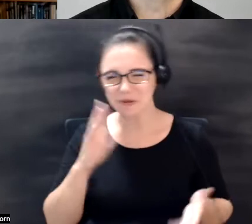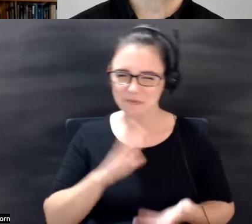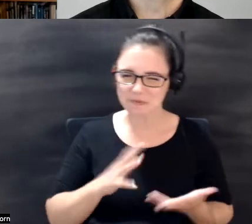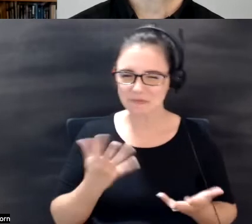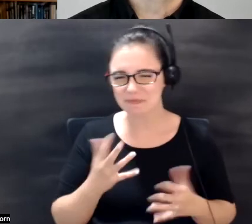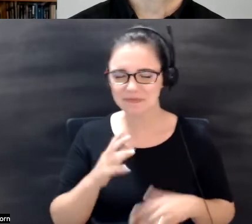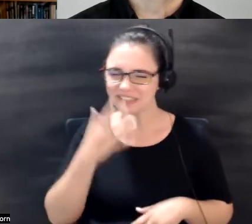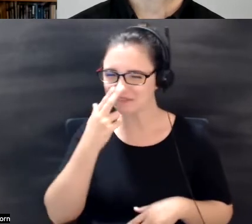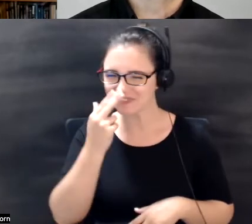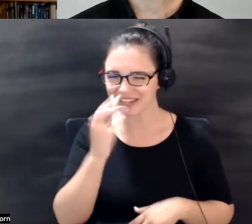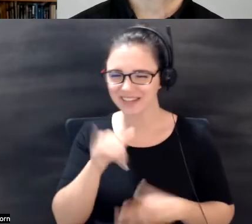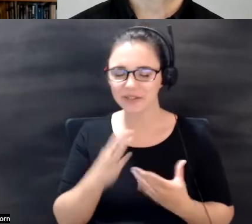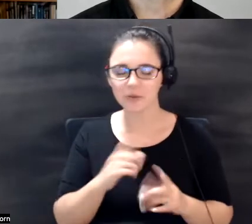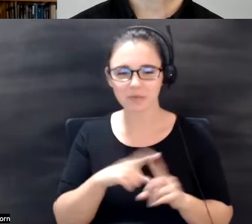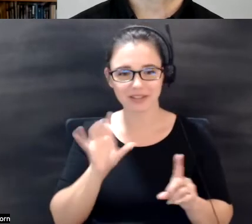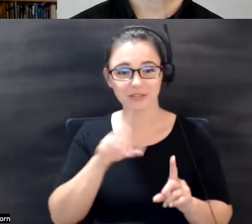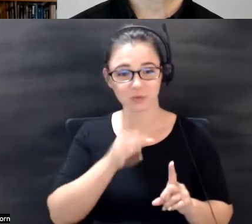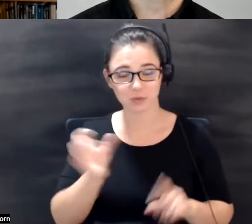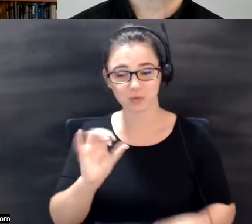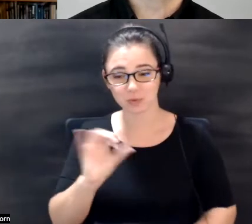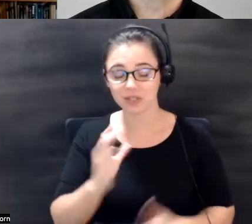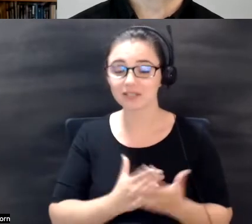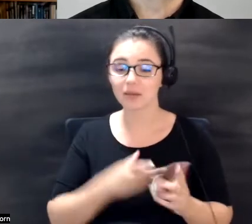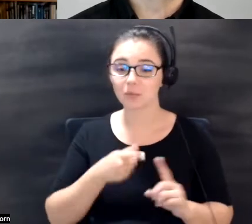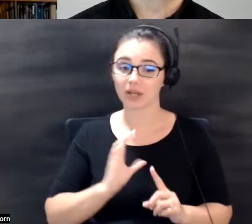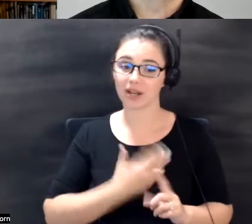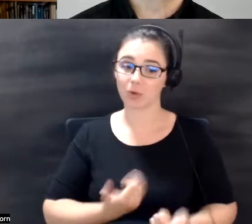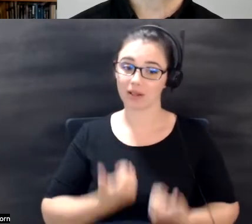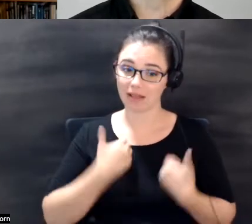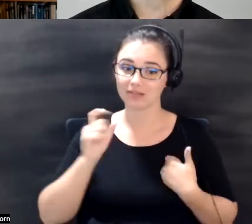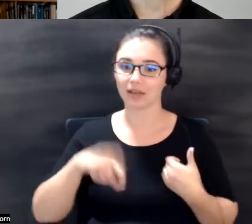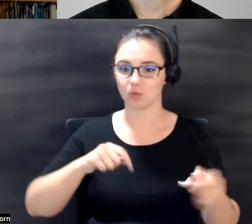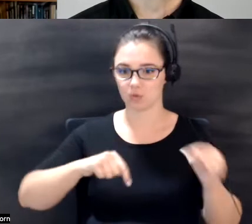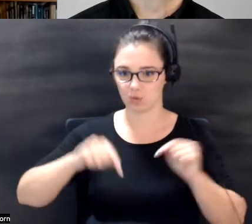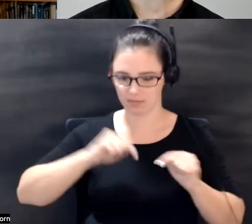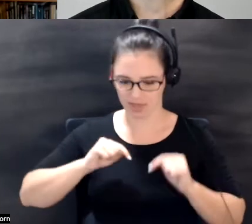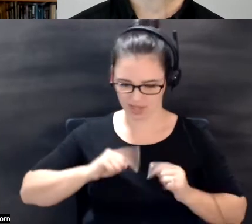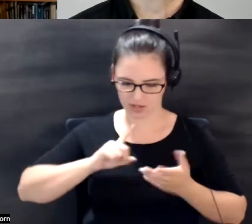way, but it, it's, it's true. And at some point in our lives, we need to go back and look at all those moments in time,